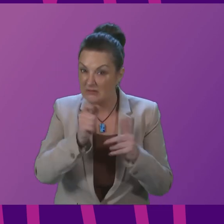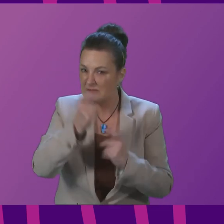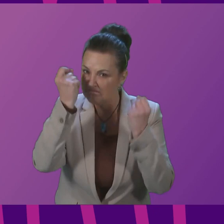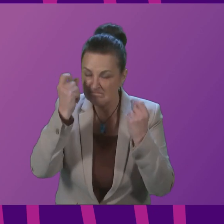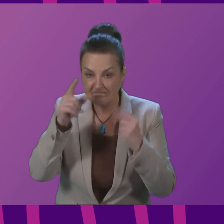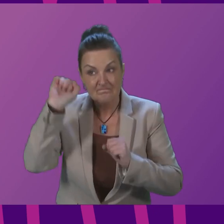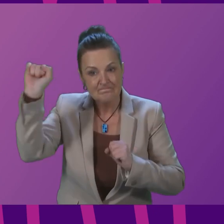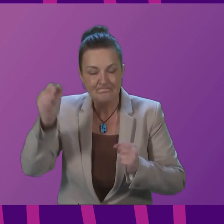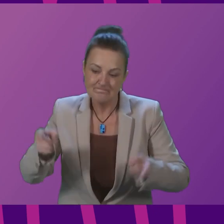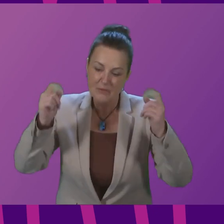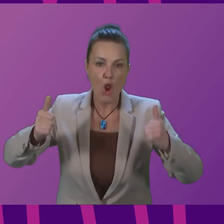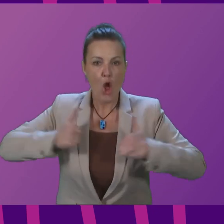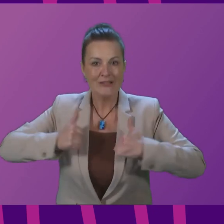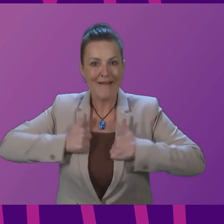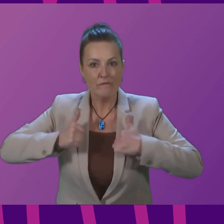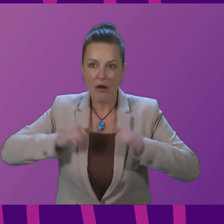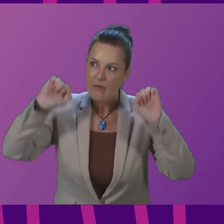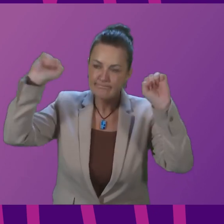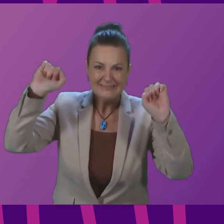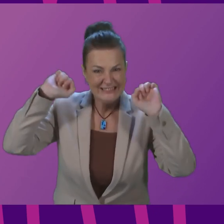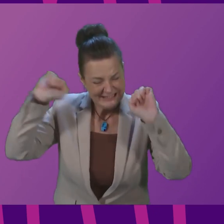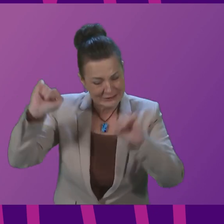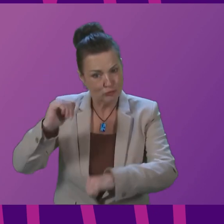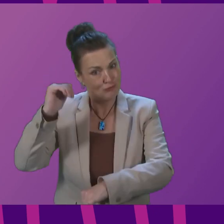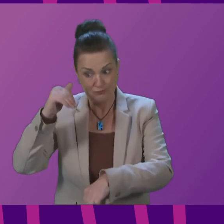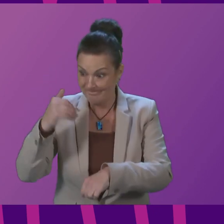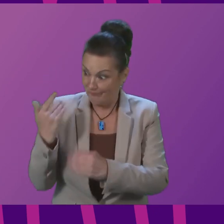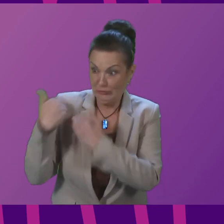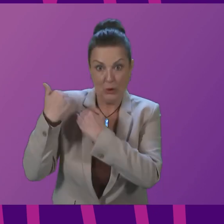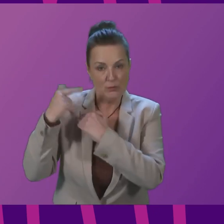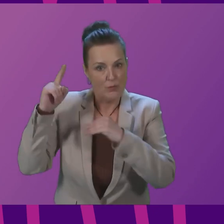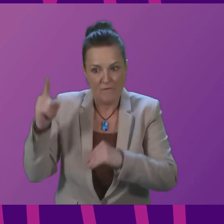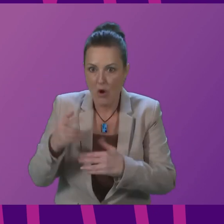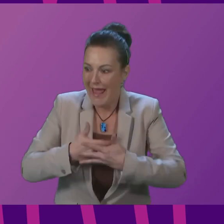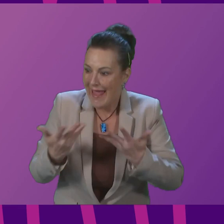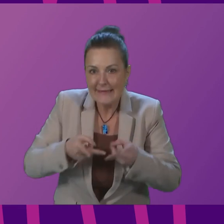Advocate is constitutionally responsible for the investigation of deaths in Scotland and